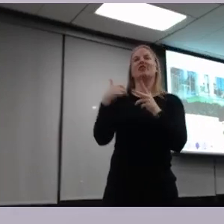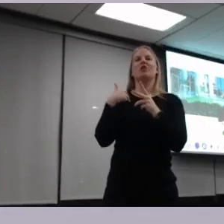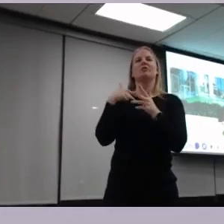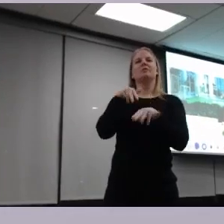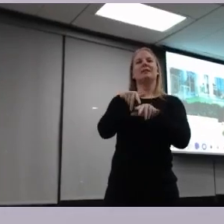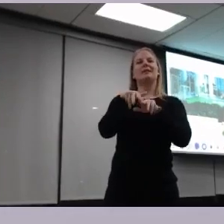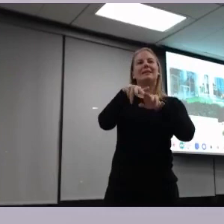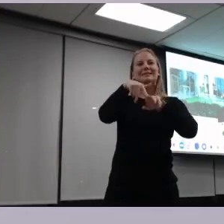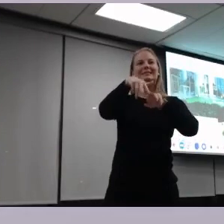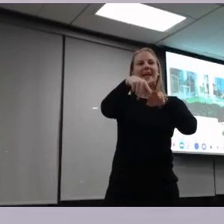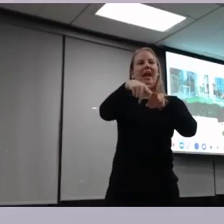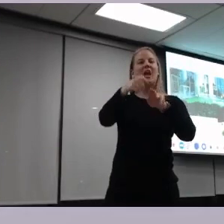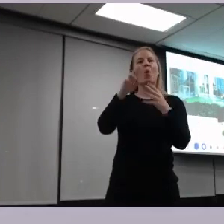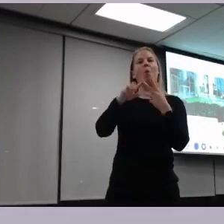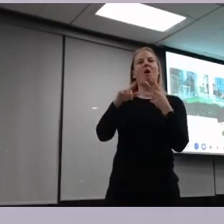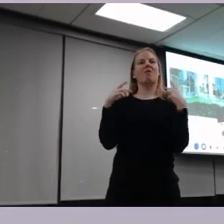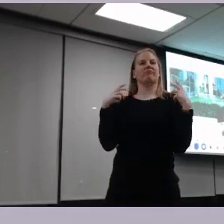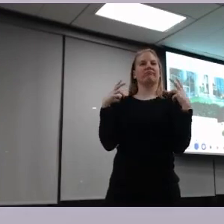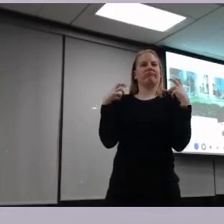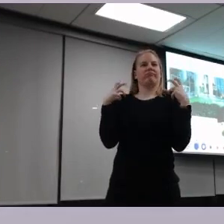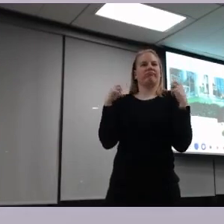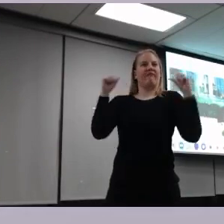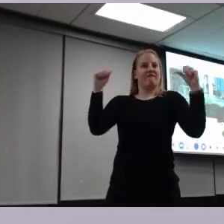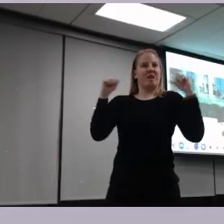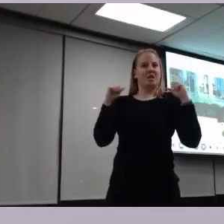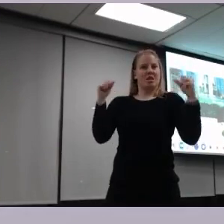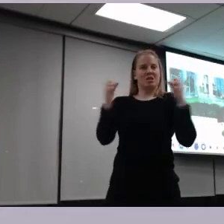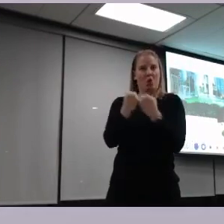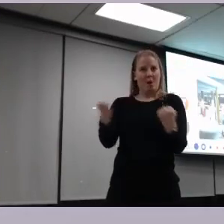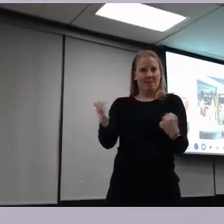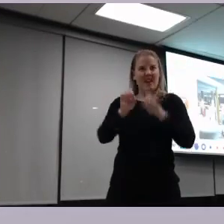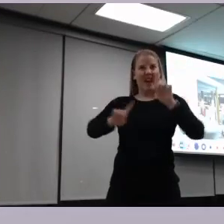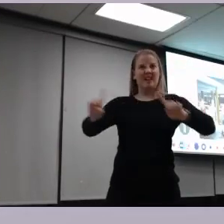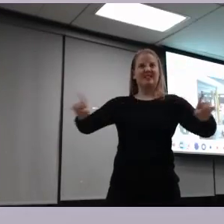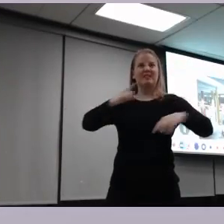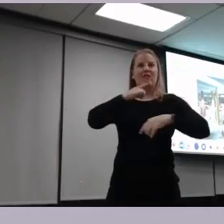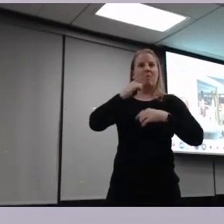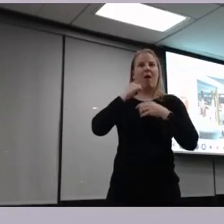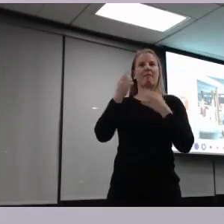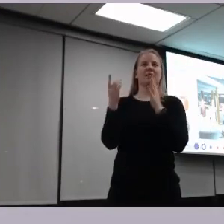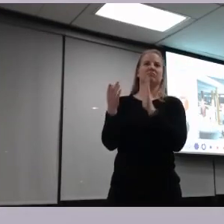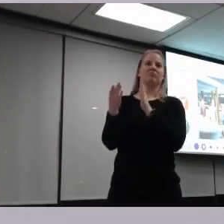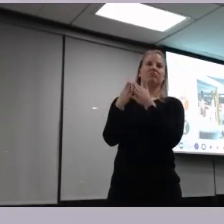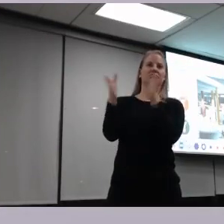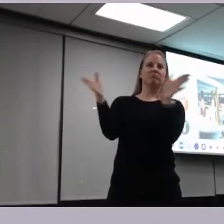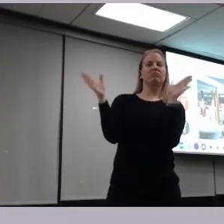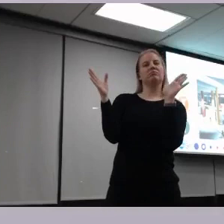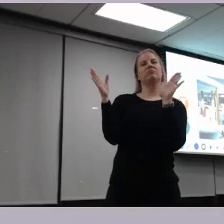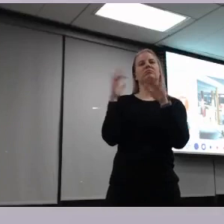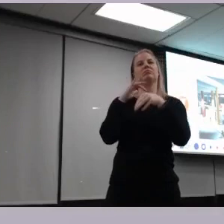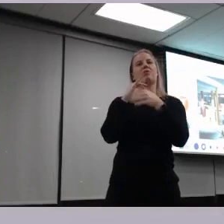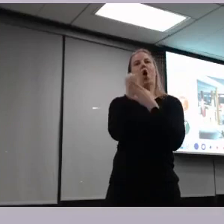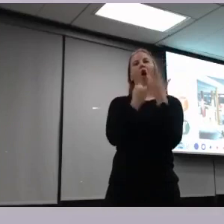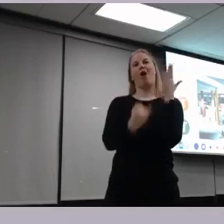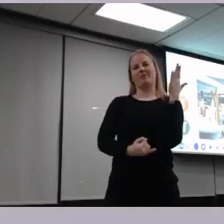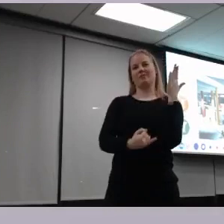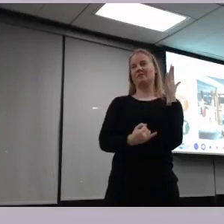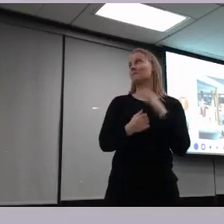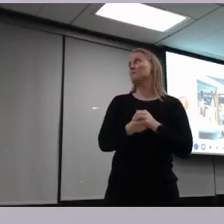performance space and various public art and slide on This next one we looked at is I-5 underpass